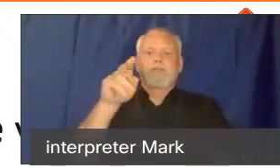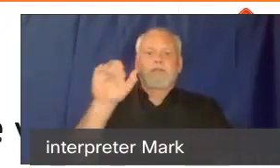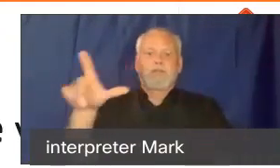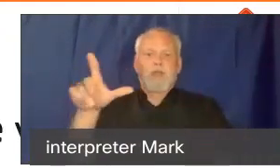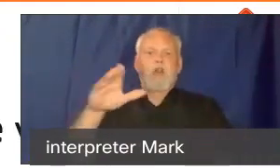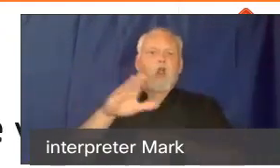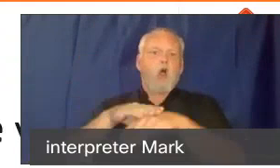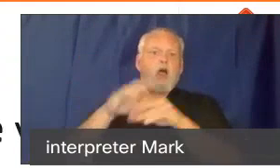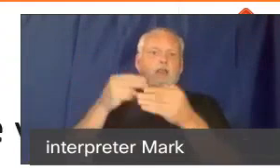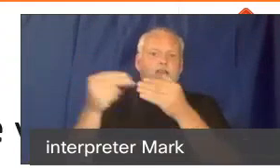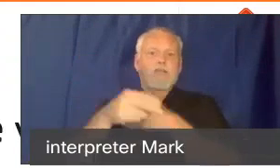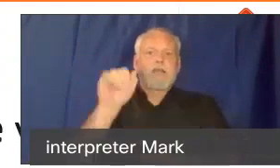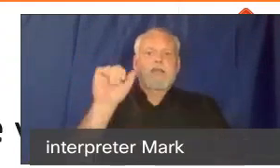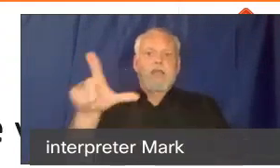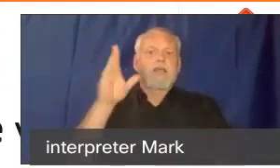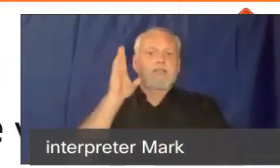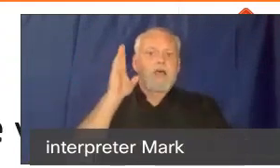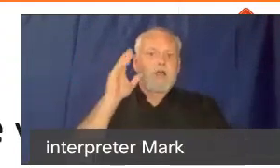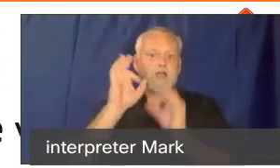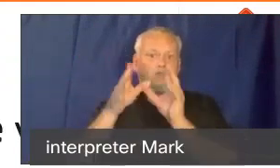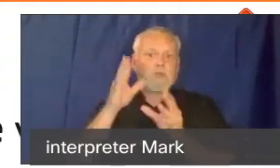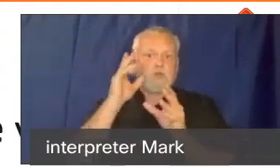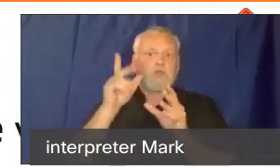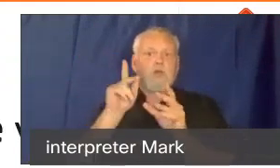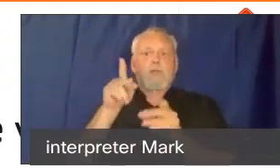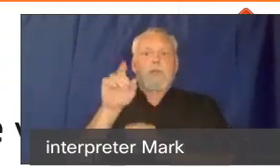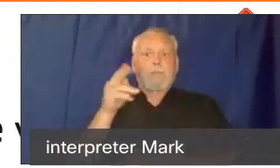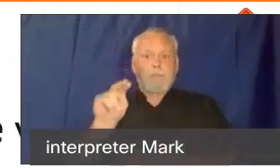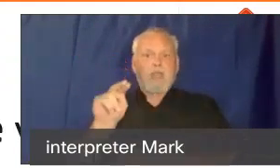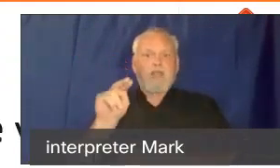The ASL interpreters will be pinned to the larger box in the side by side view.